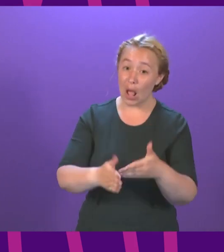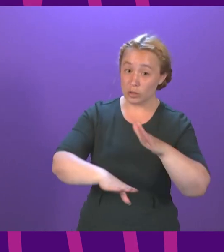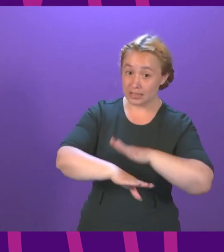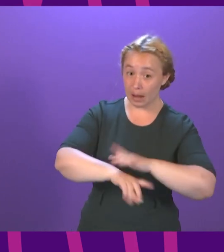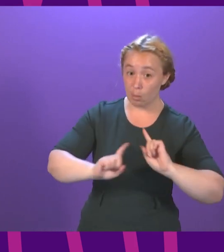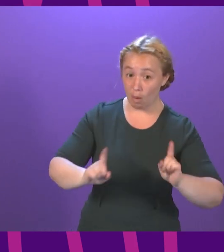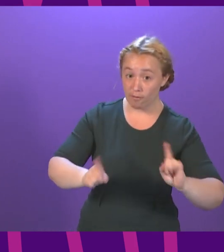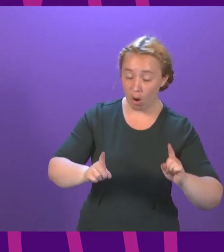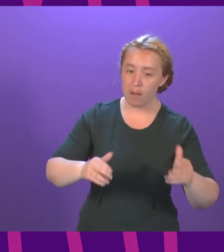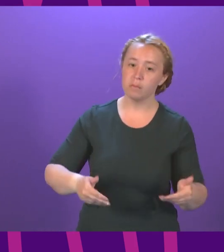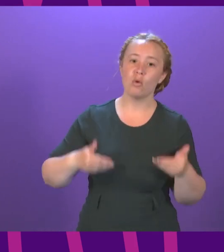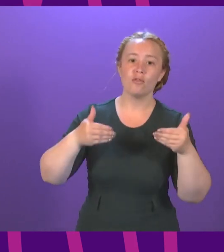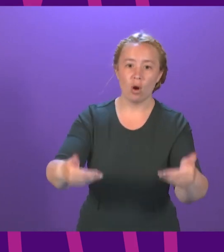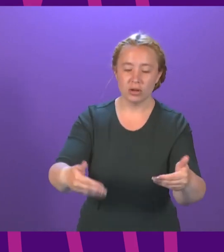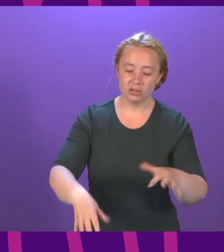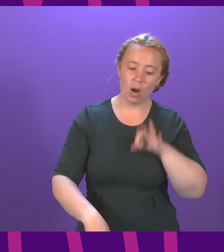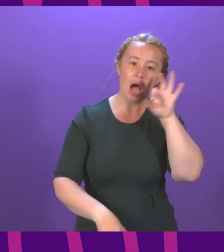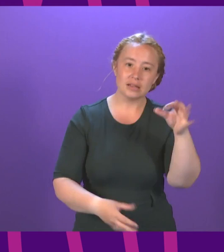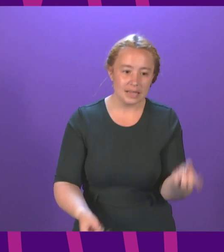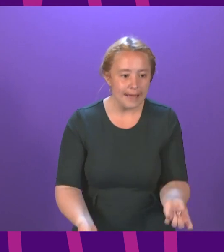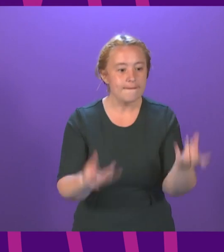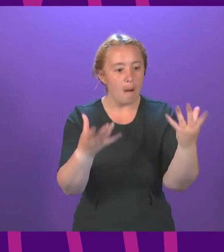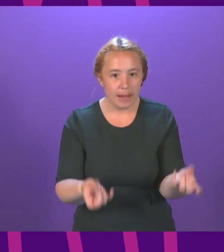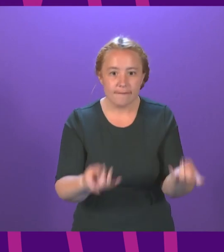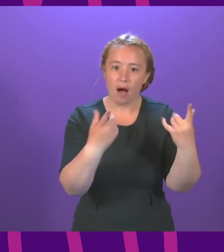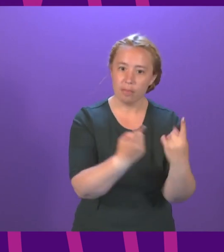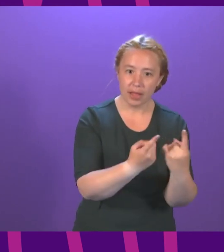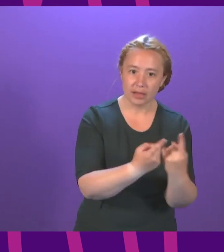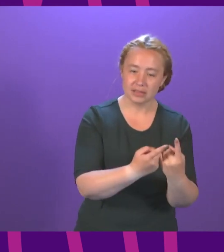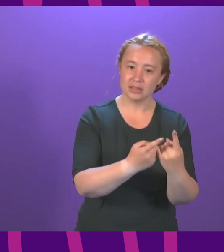cannot continue to ask the public to sacrifice so much of their lives when we promised them